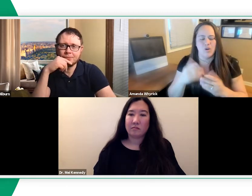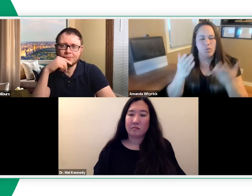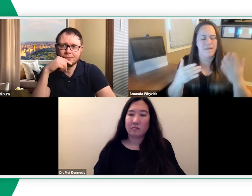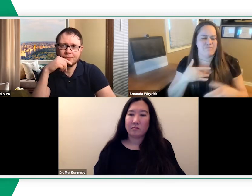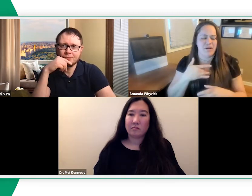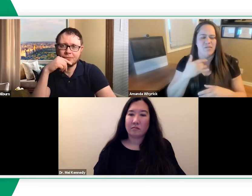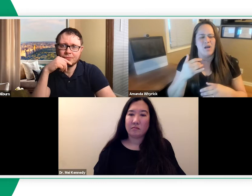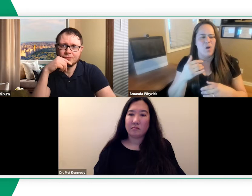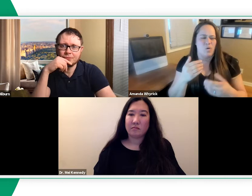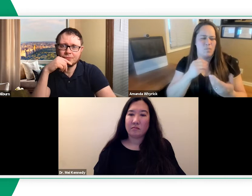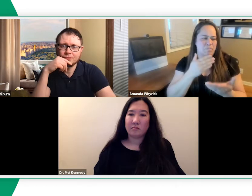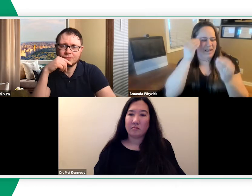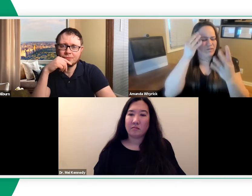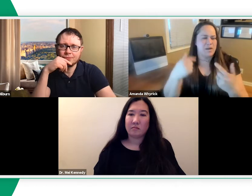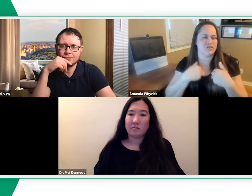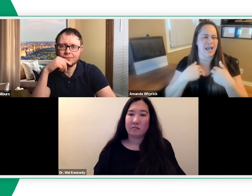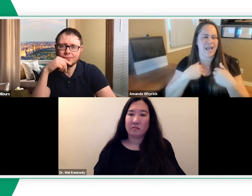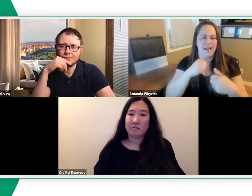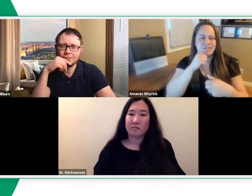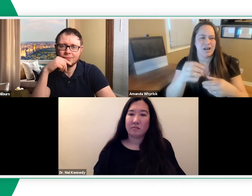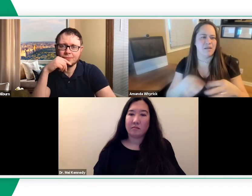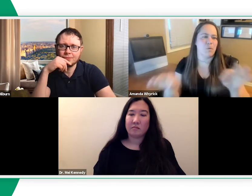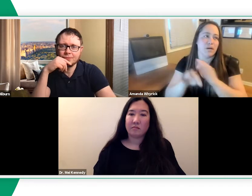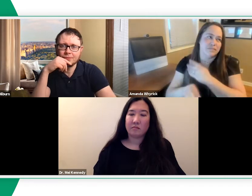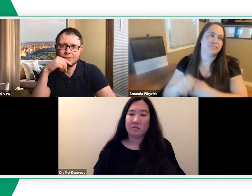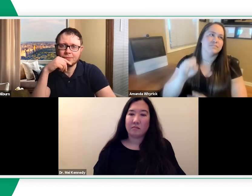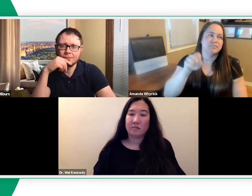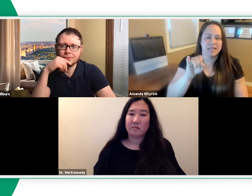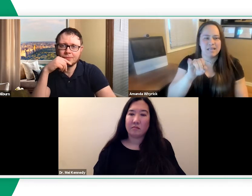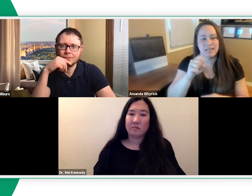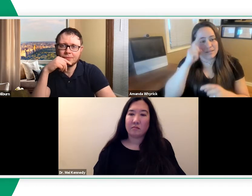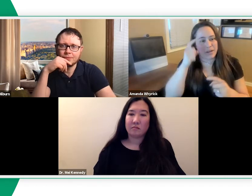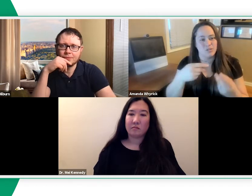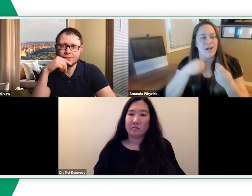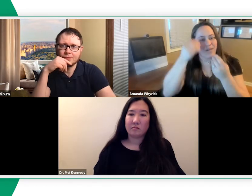that, “Oh, the information I have is not important.” Yes, it is because you have